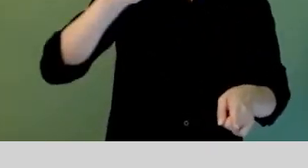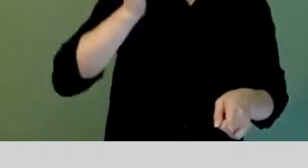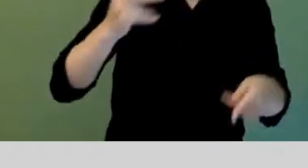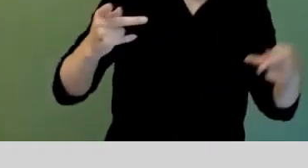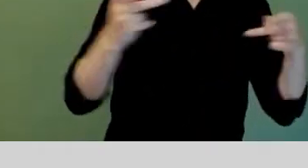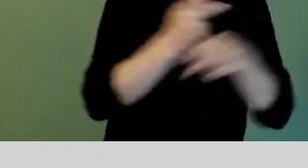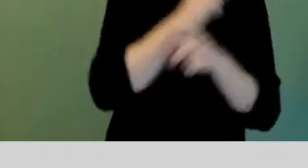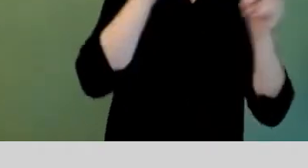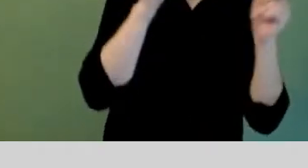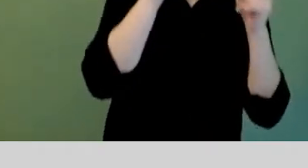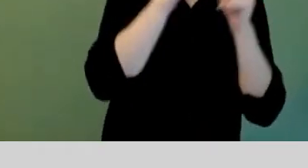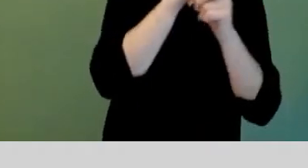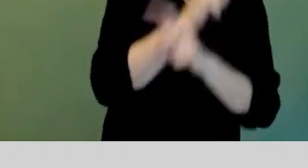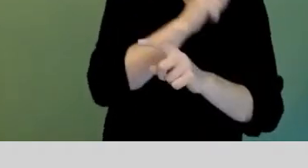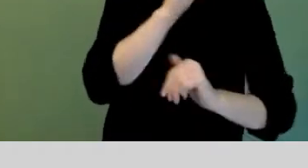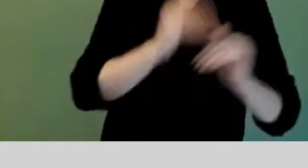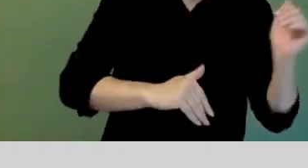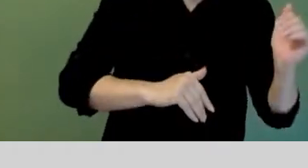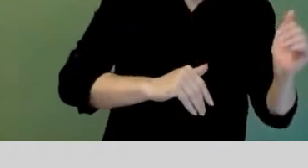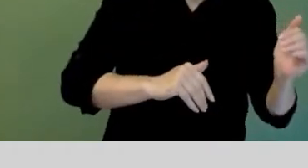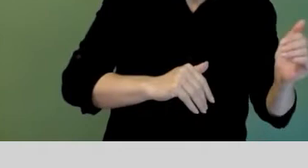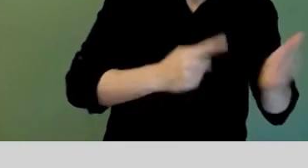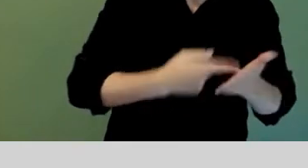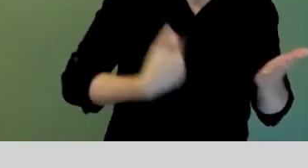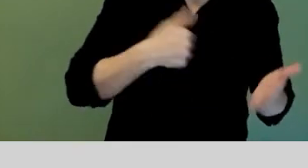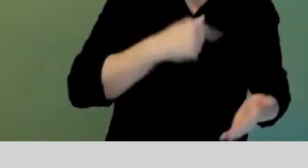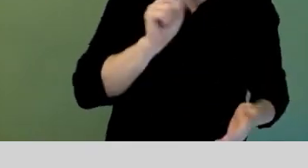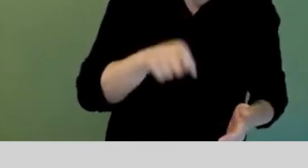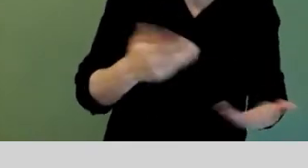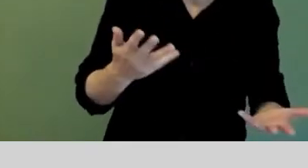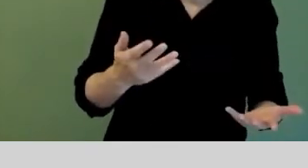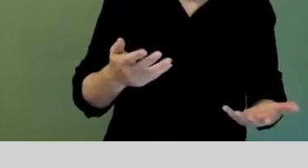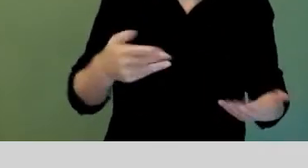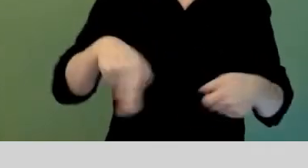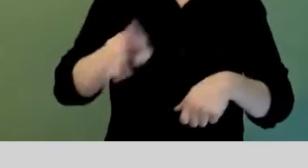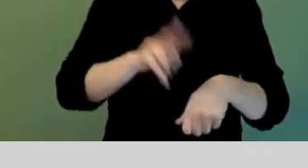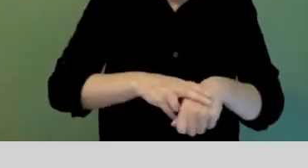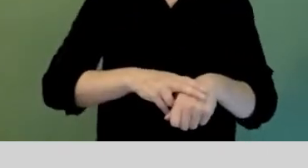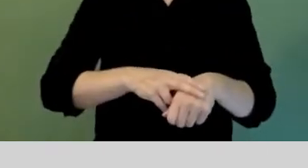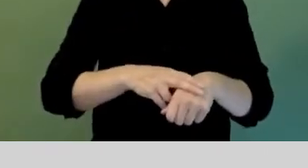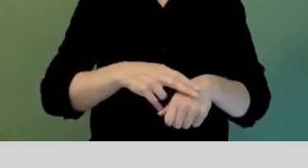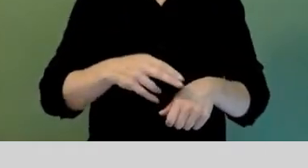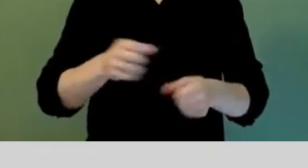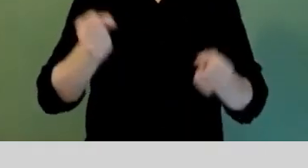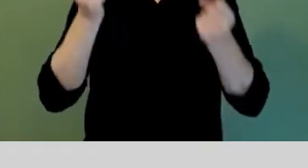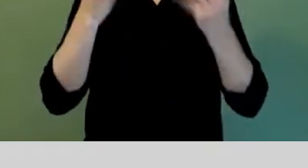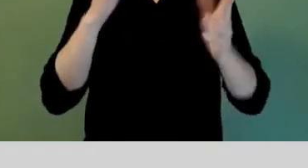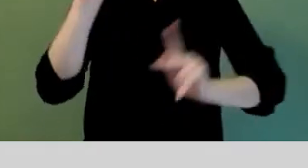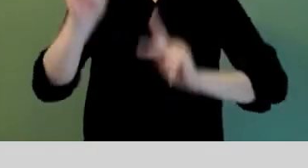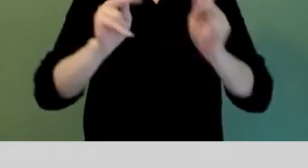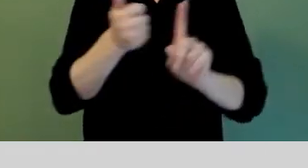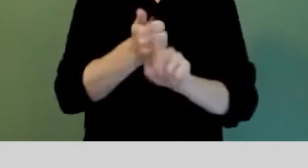Python has always been an object oriented language. But on the other hand, a lot of people who worked on Python early on